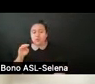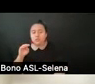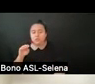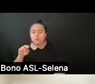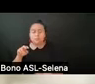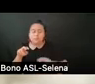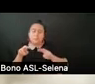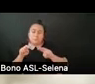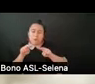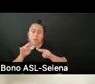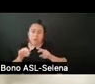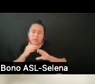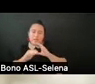submittal.